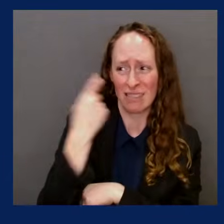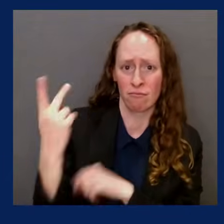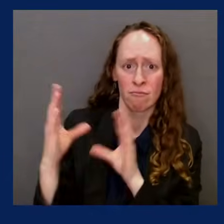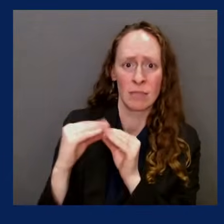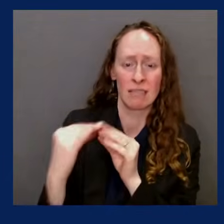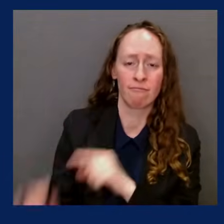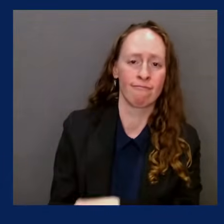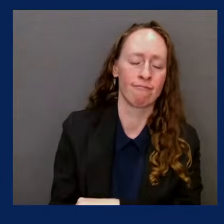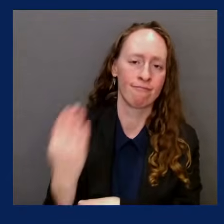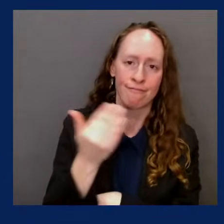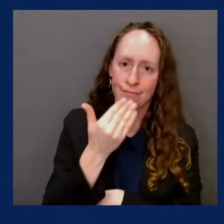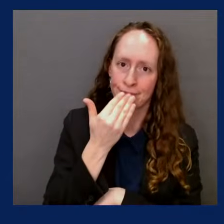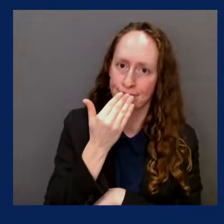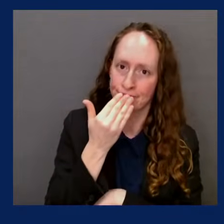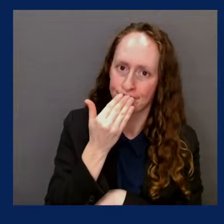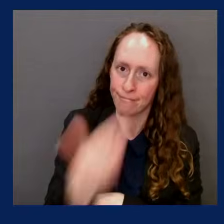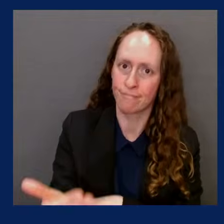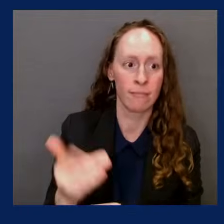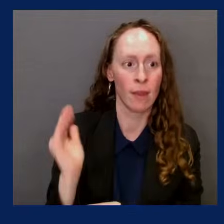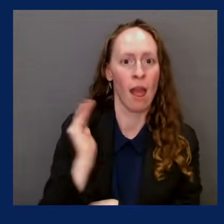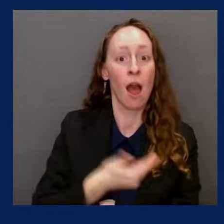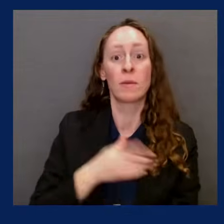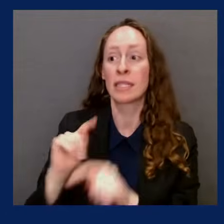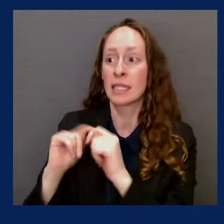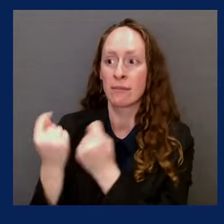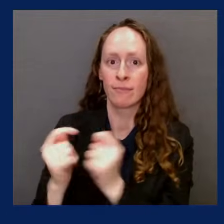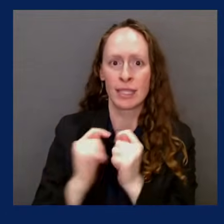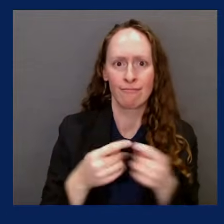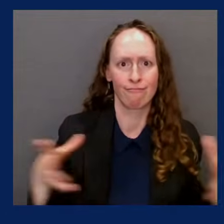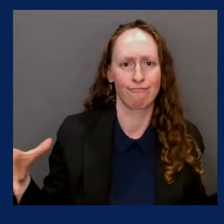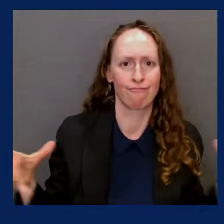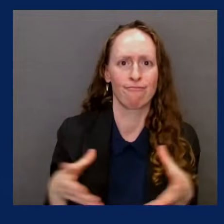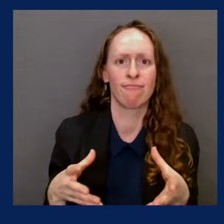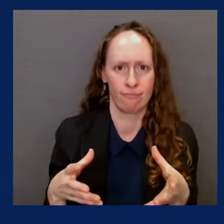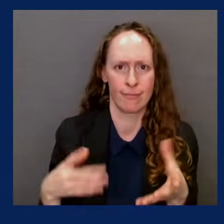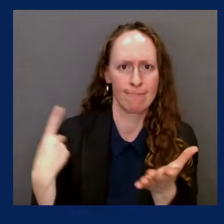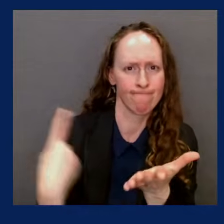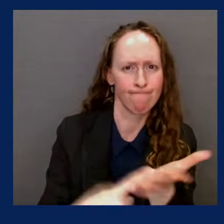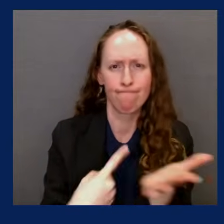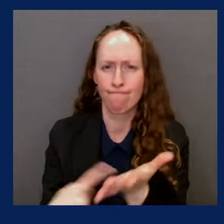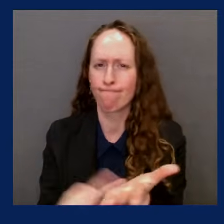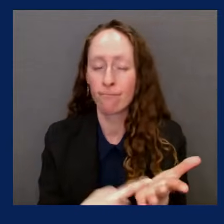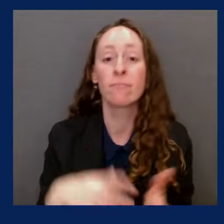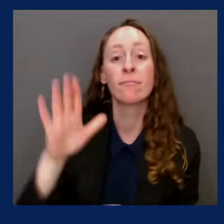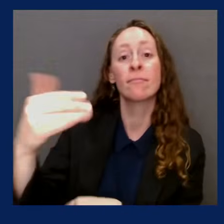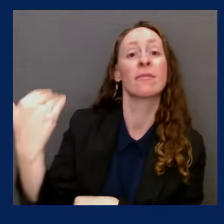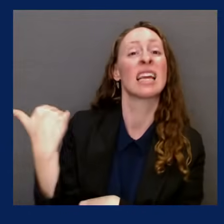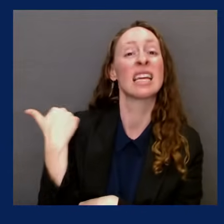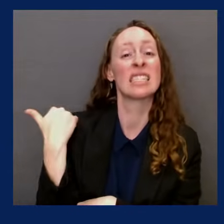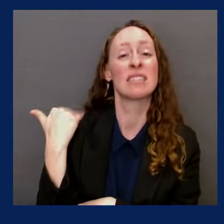In May, we established the Climate, Critical Min- -- Min -Climate, Critical Minerals, and Clean Energy Compact